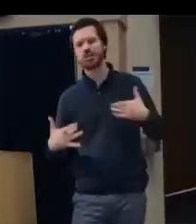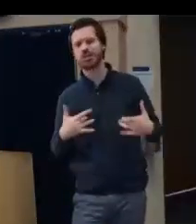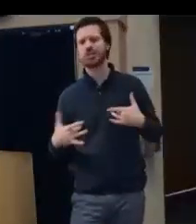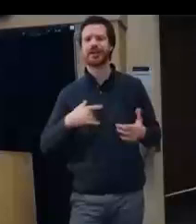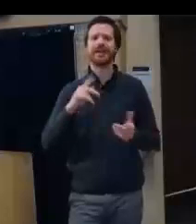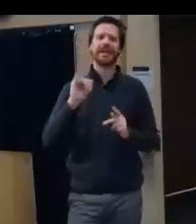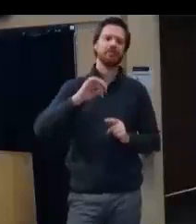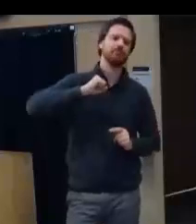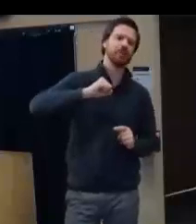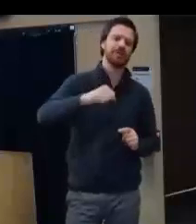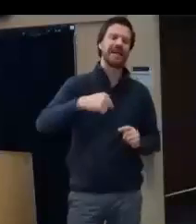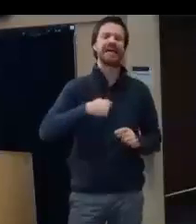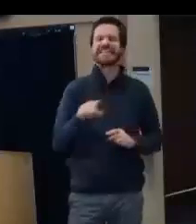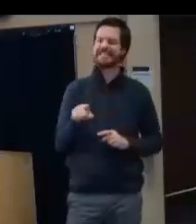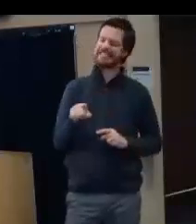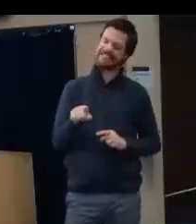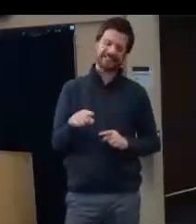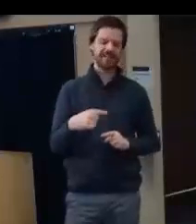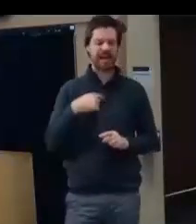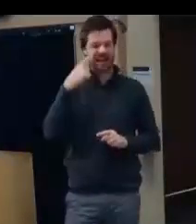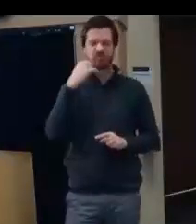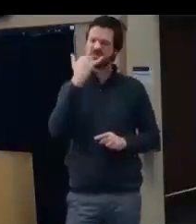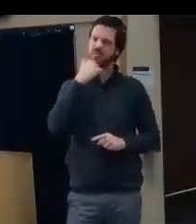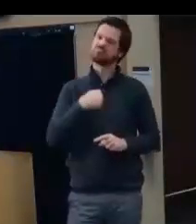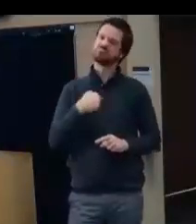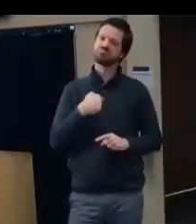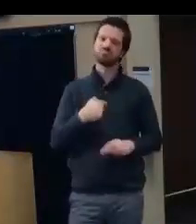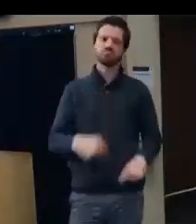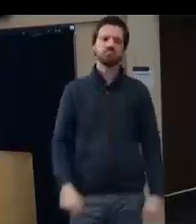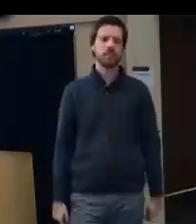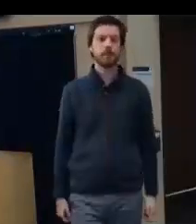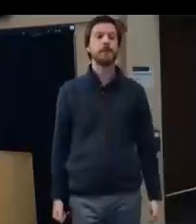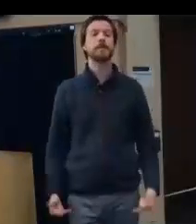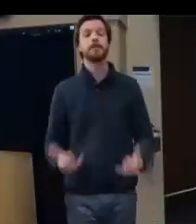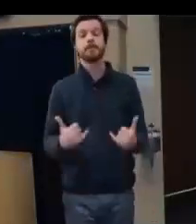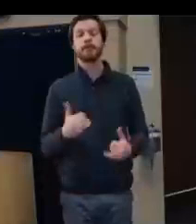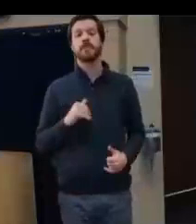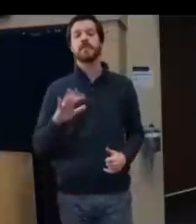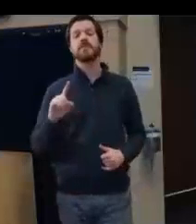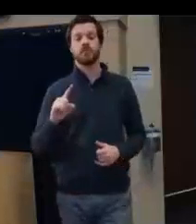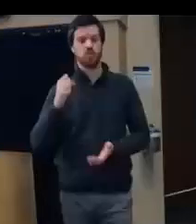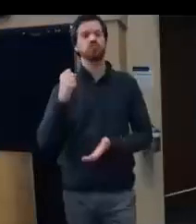back and so I think that was a major mistake um and there are currently 51 accredited programs